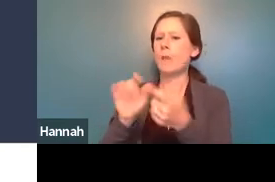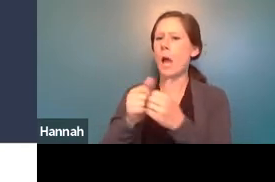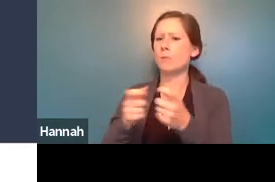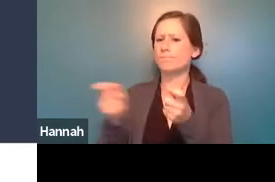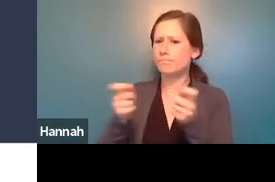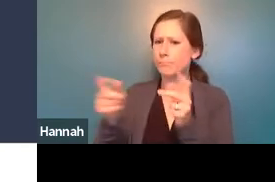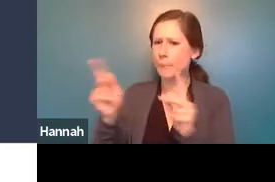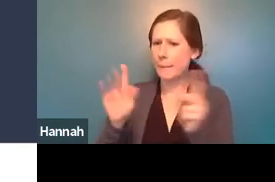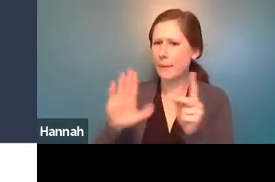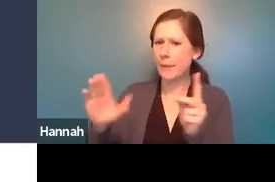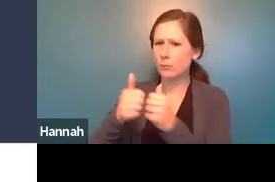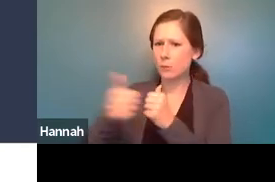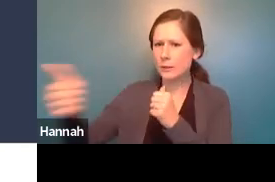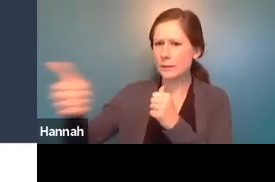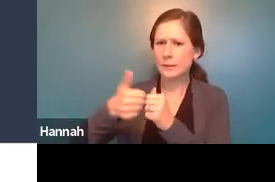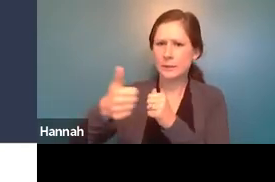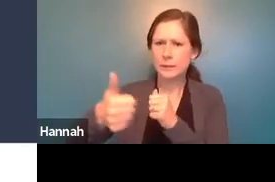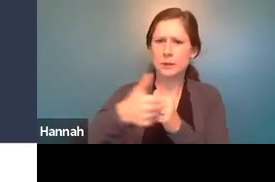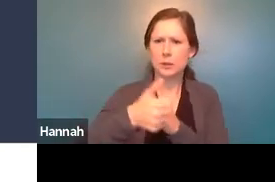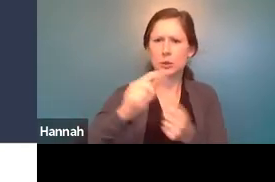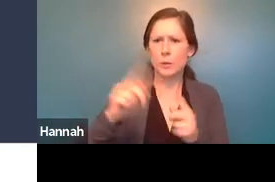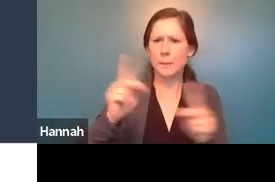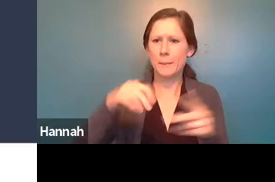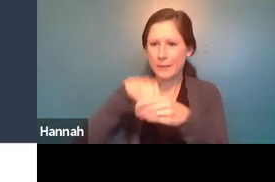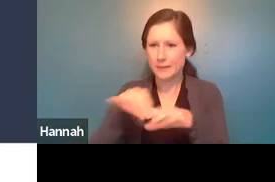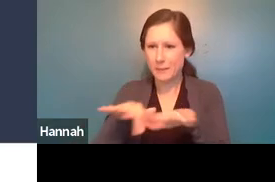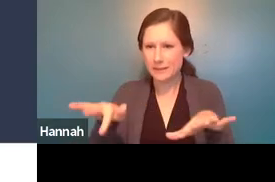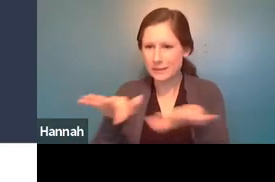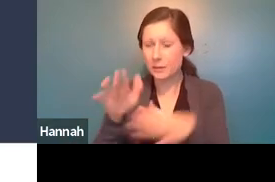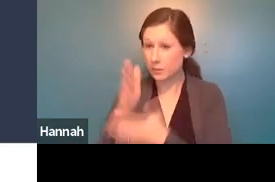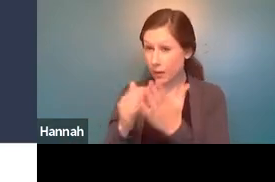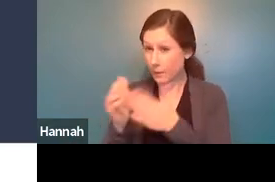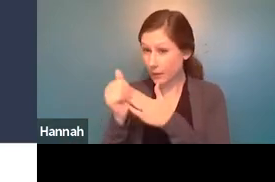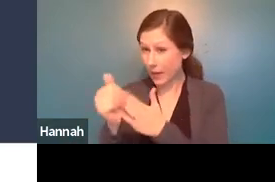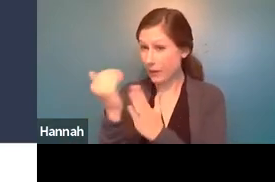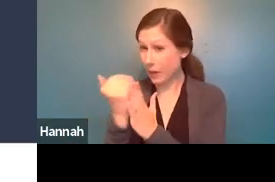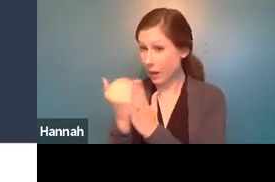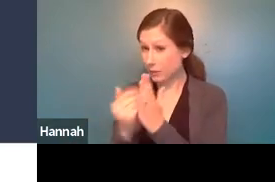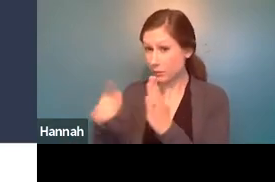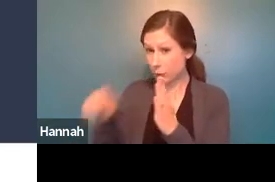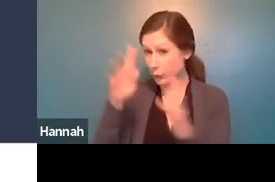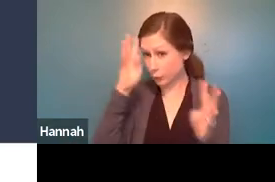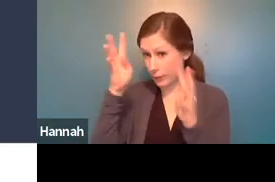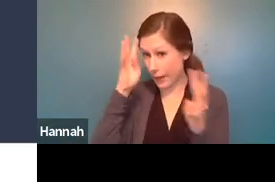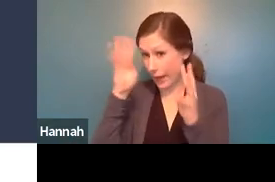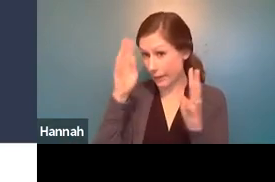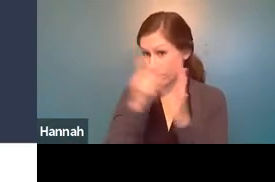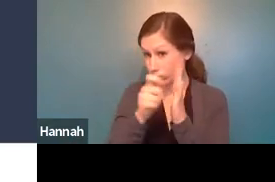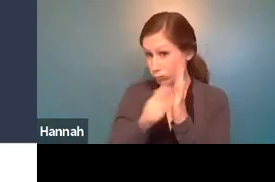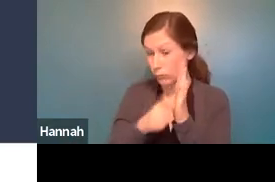other when they are in the space. So I guess they're awaiting some guidelines that you guys are creating for that or maybe-- I know it's relatively early, but have